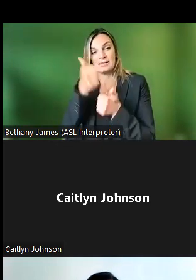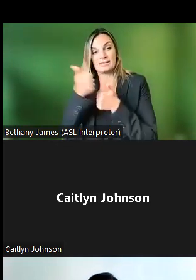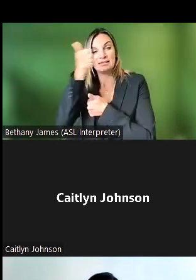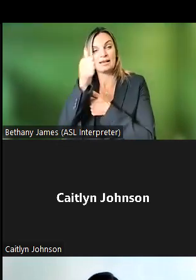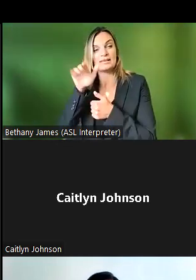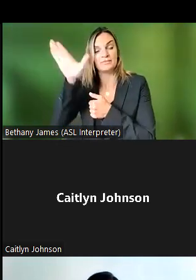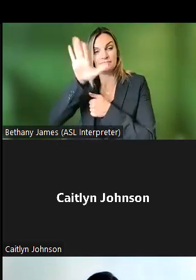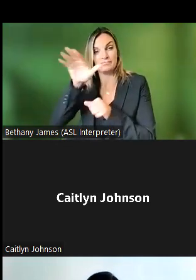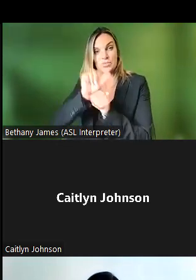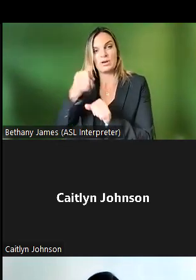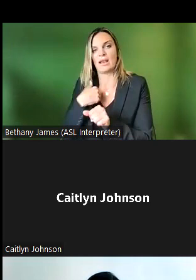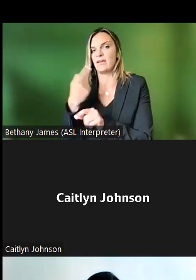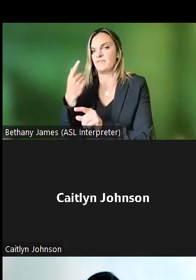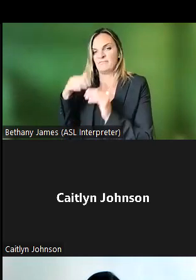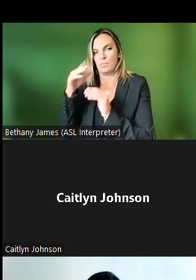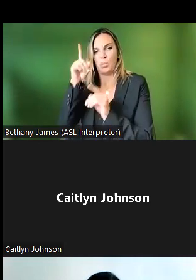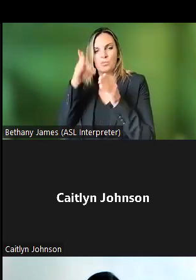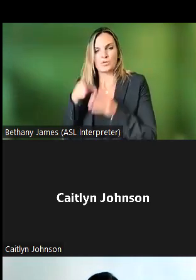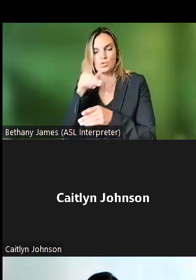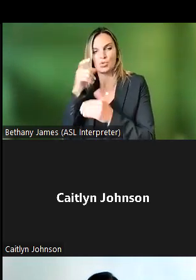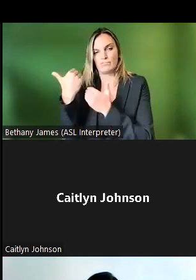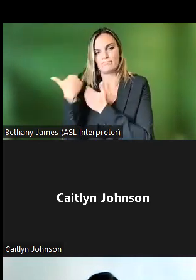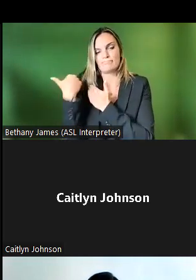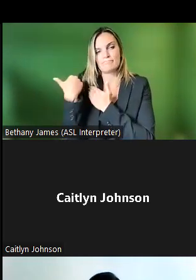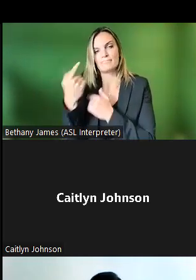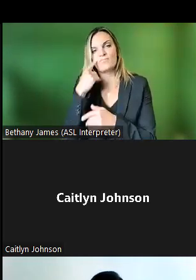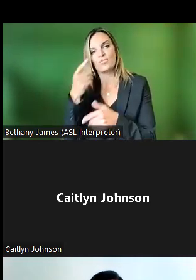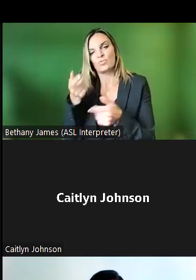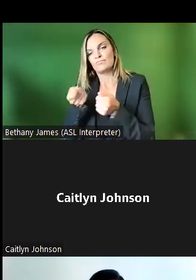to handle reasonable accommodation requests and also complaints that may arise.